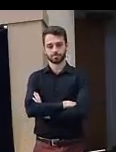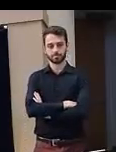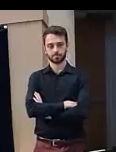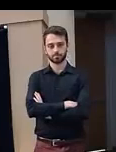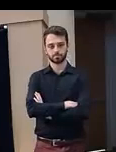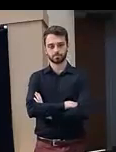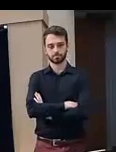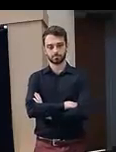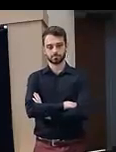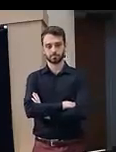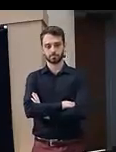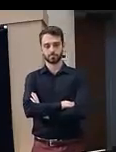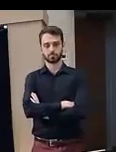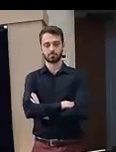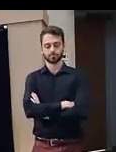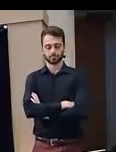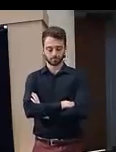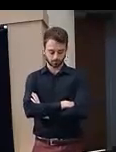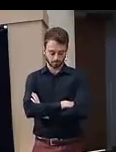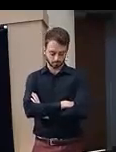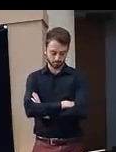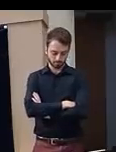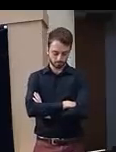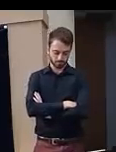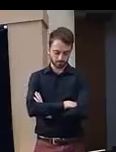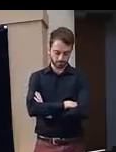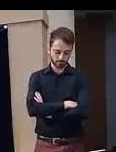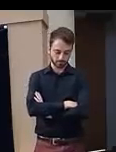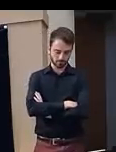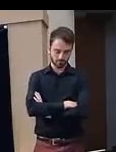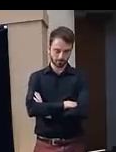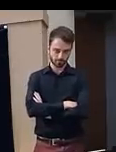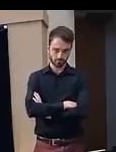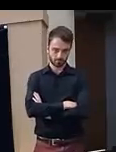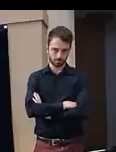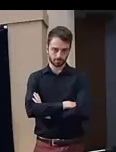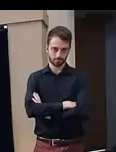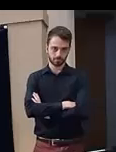health we also believe the opposite as well there is no mental health without physical